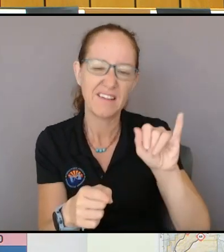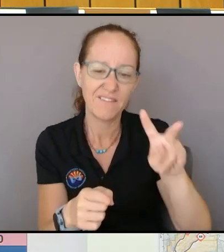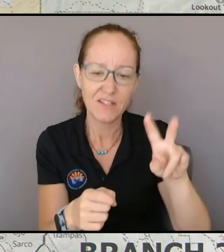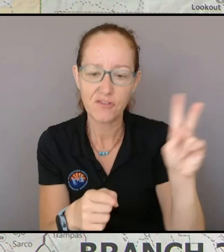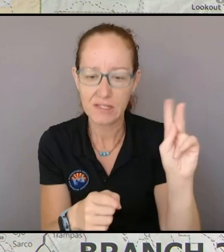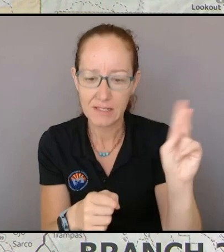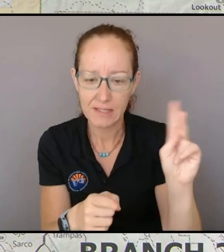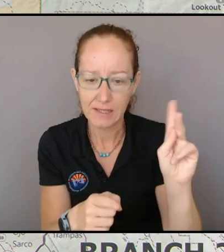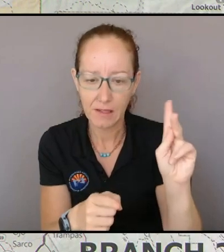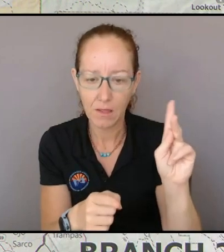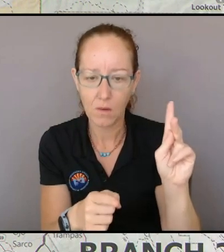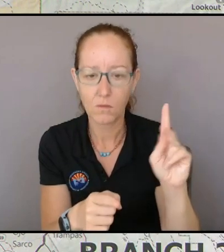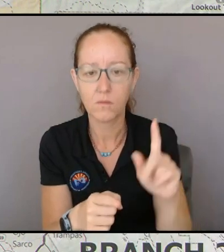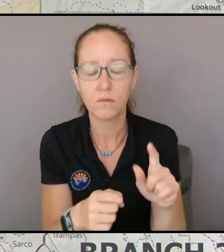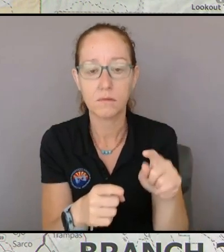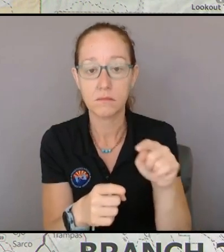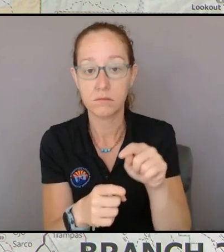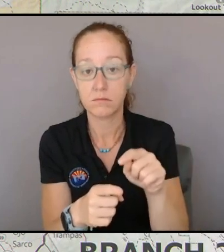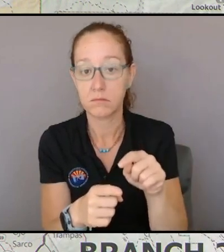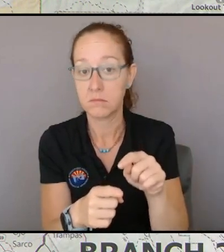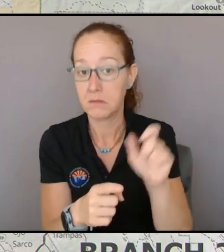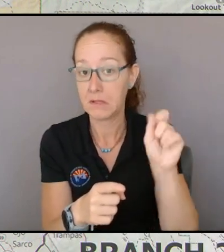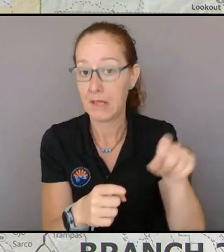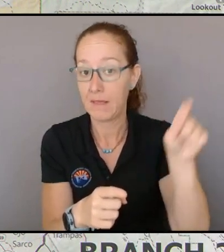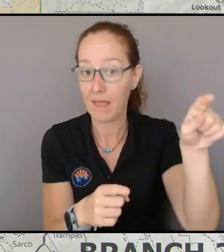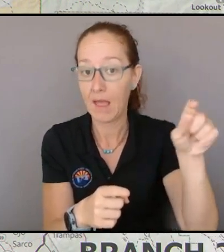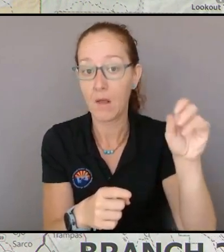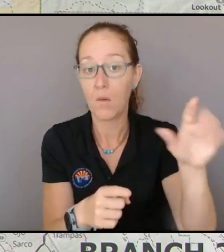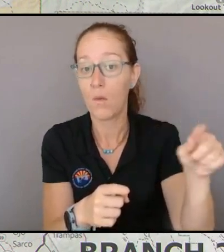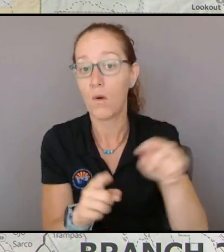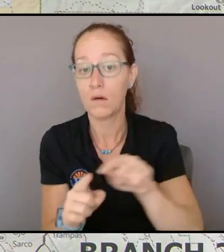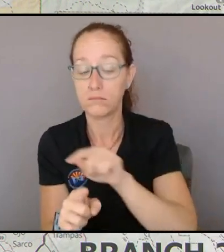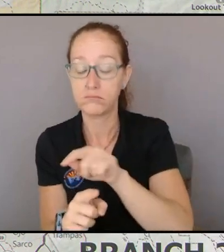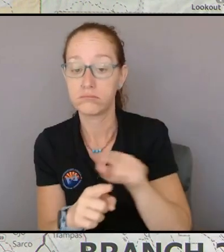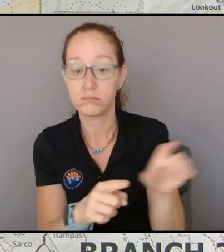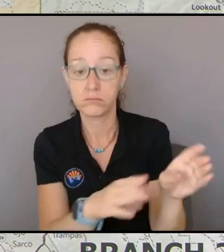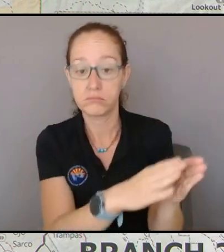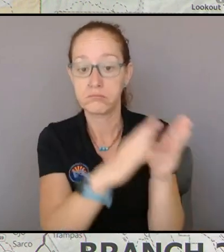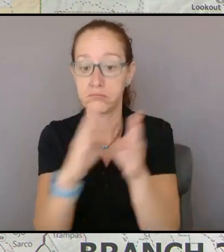and these guys can push up from the south to the north. So the important part is that we want to get this